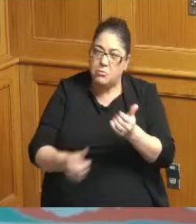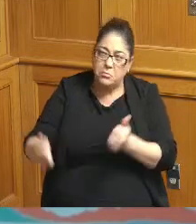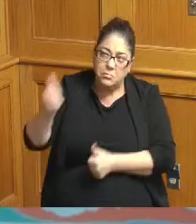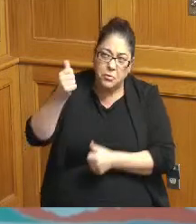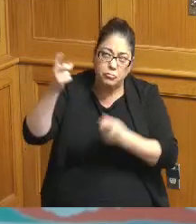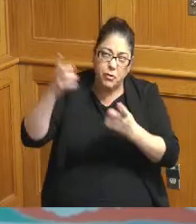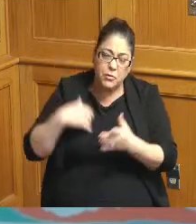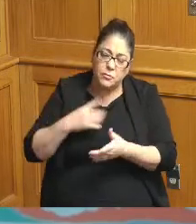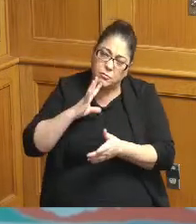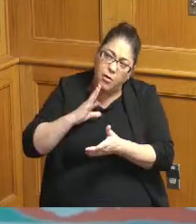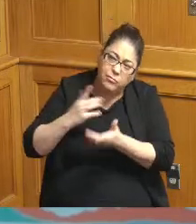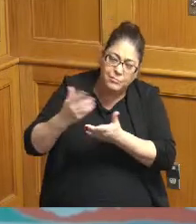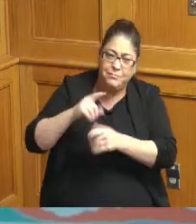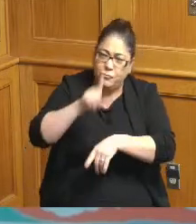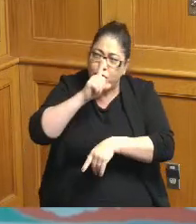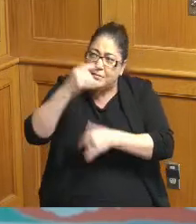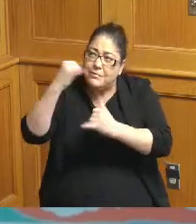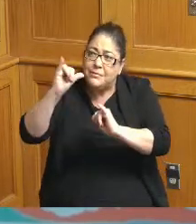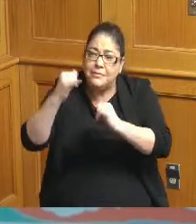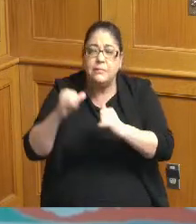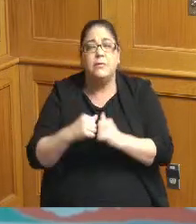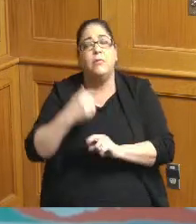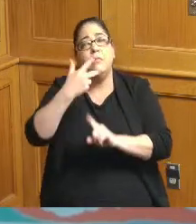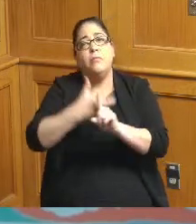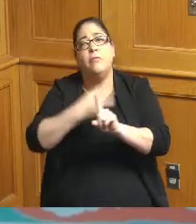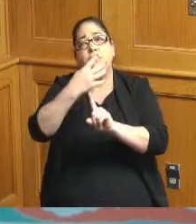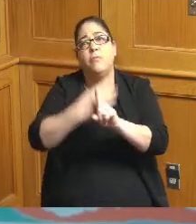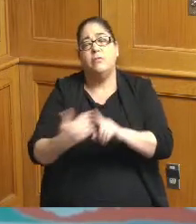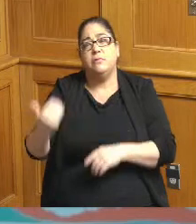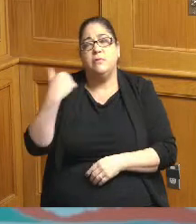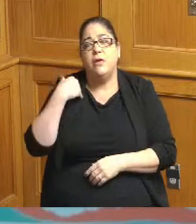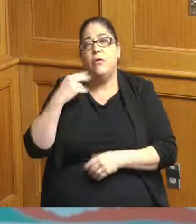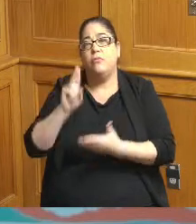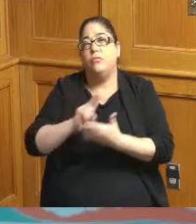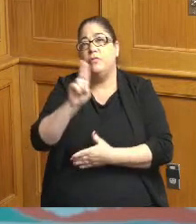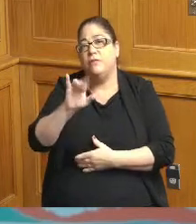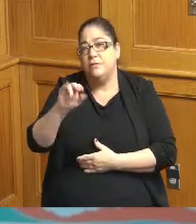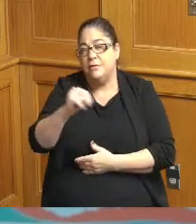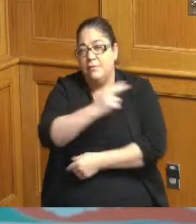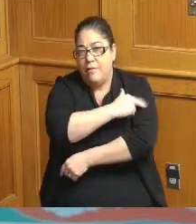and you know three four months ago we had somebody from the University of Cincinnati hospital talk